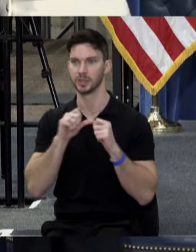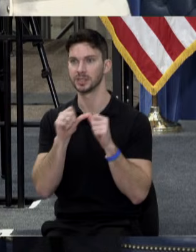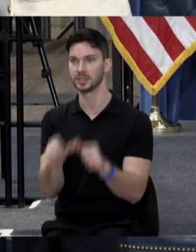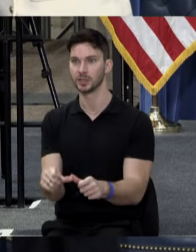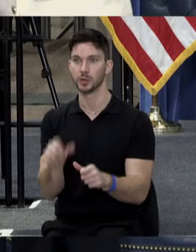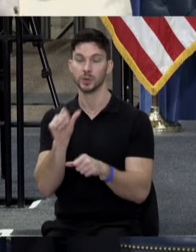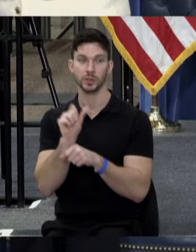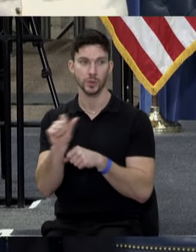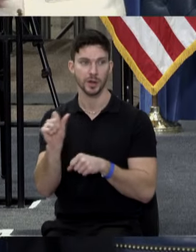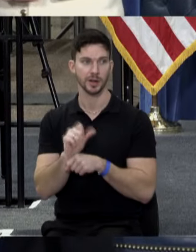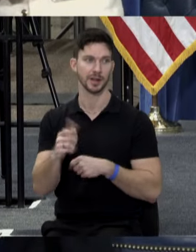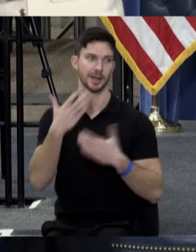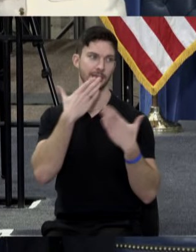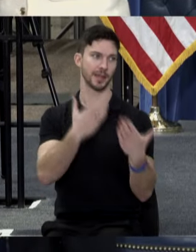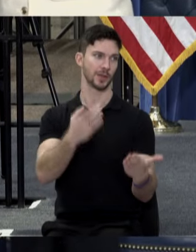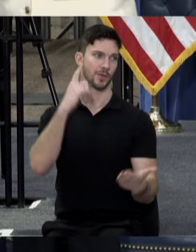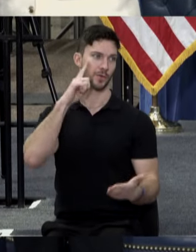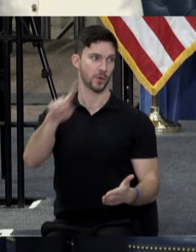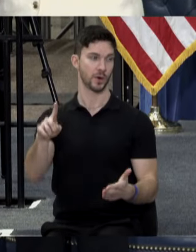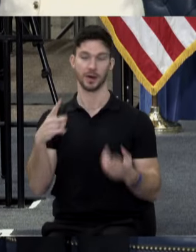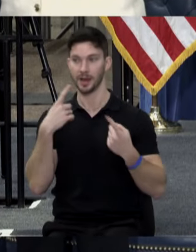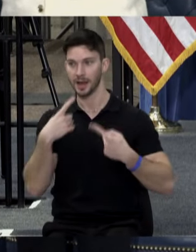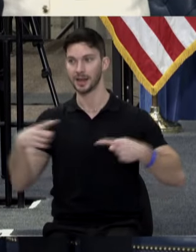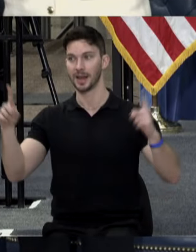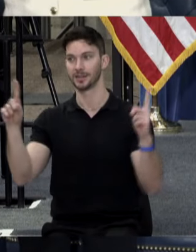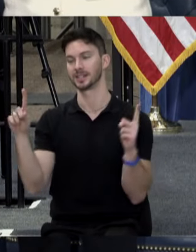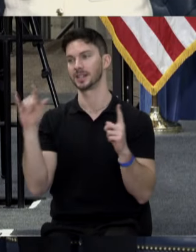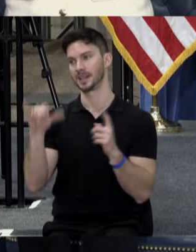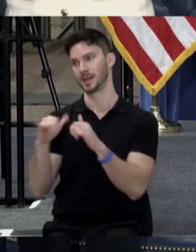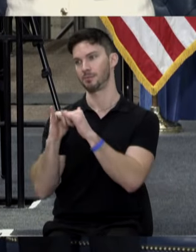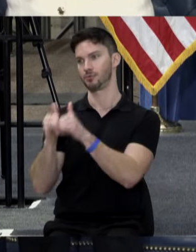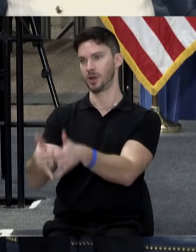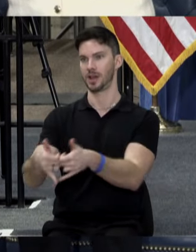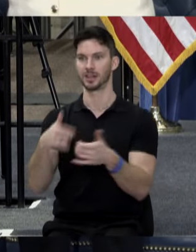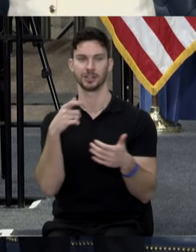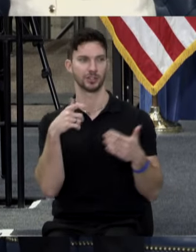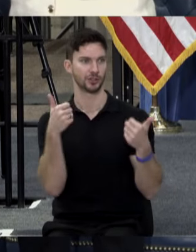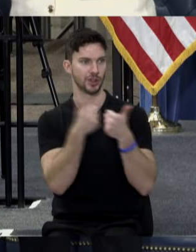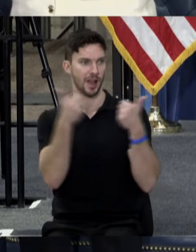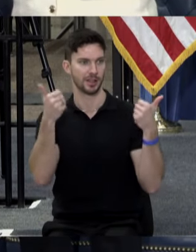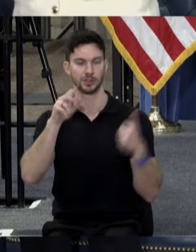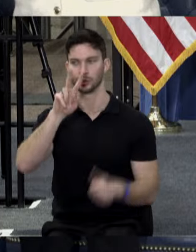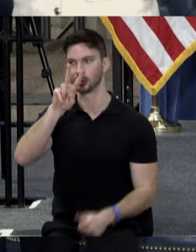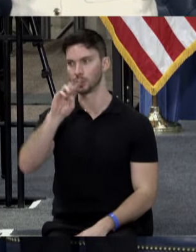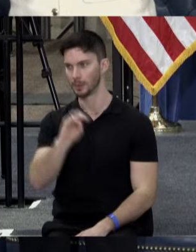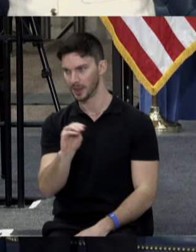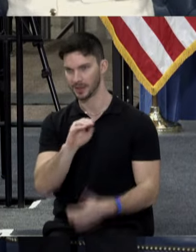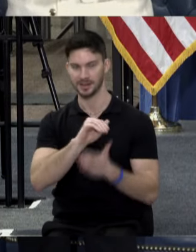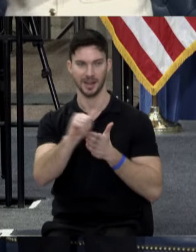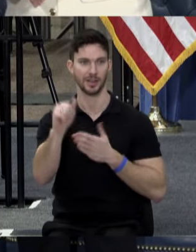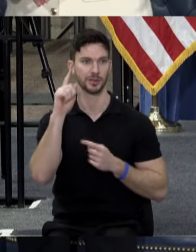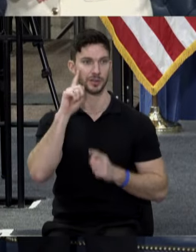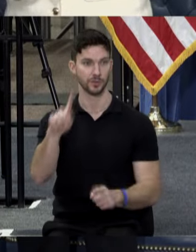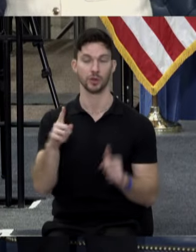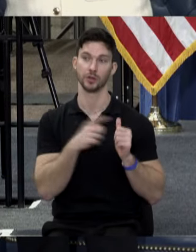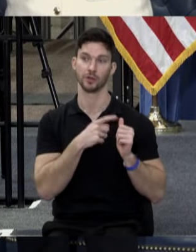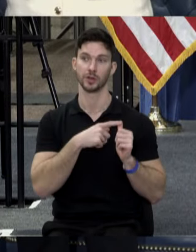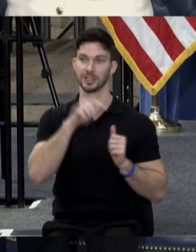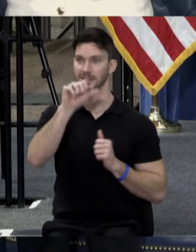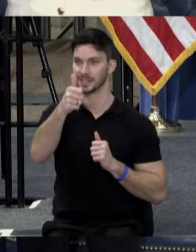Thank you for announcing the prize challenge. $2 million for initially 10 awardees. And this